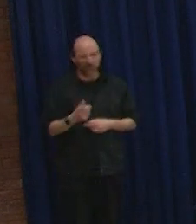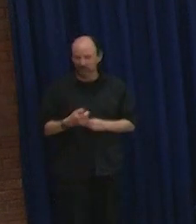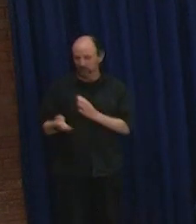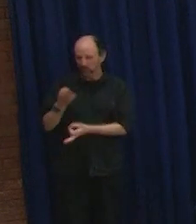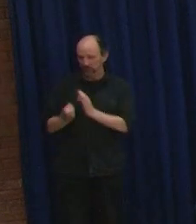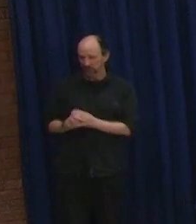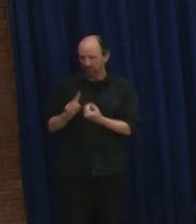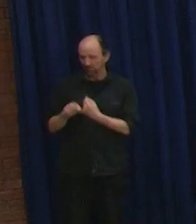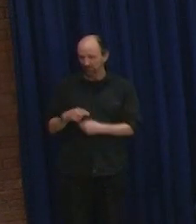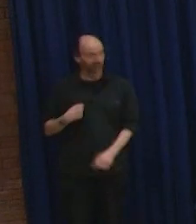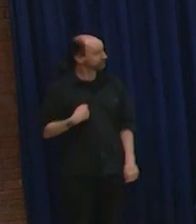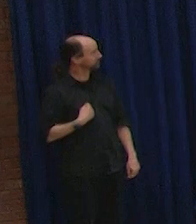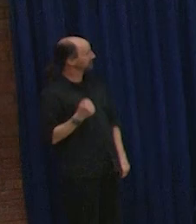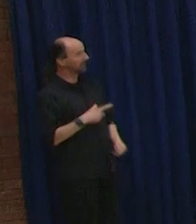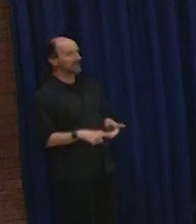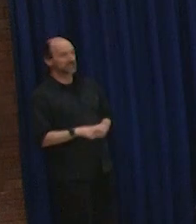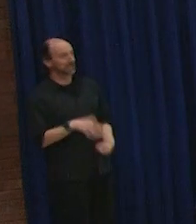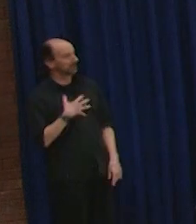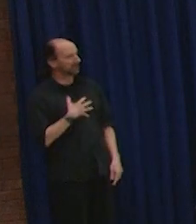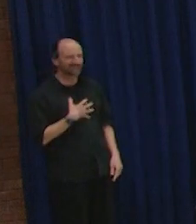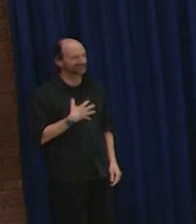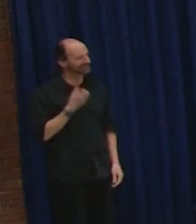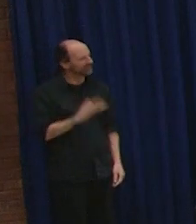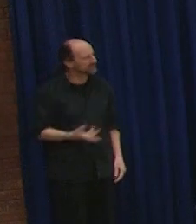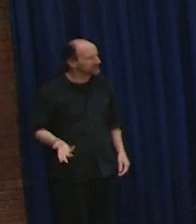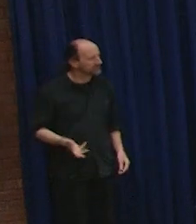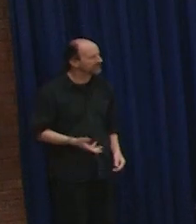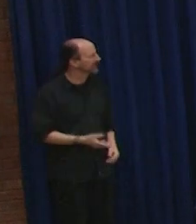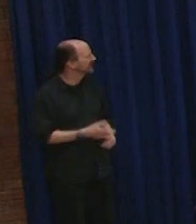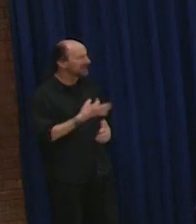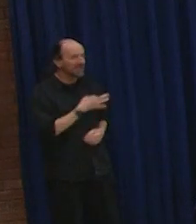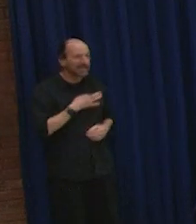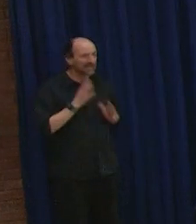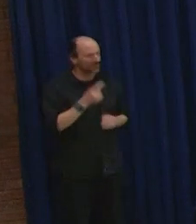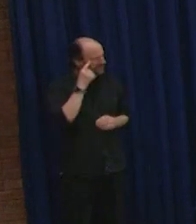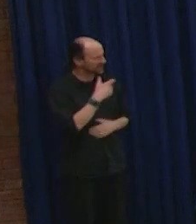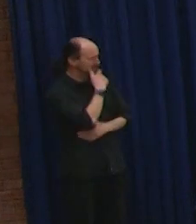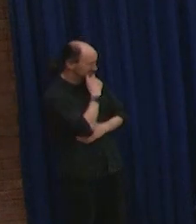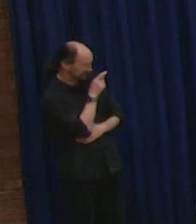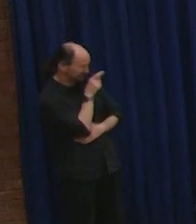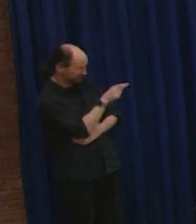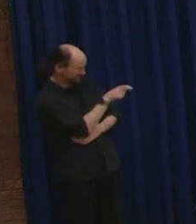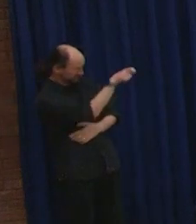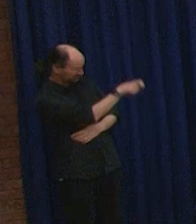in actual fact the clinical diagnosis is really thinking about what else is it that it's not ADHD,